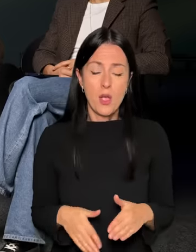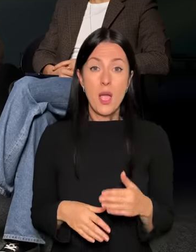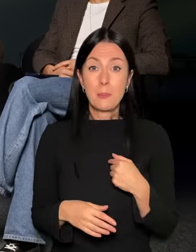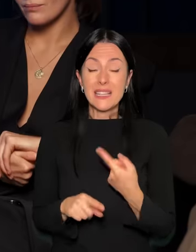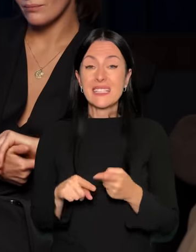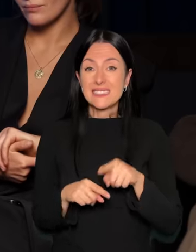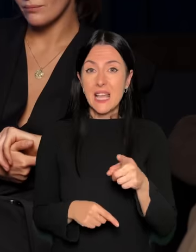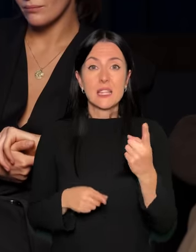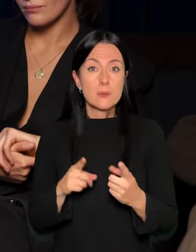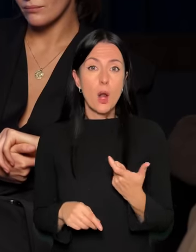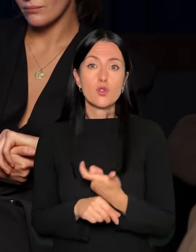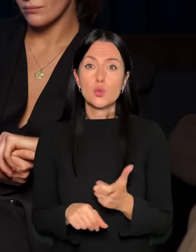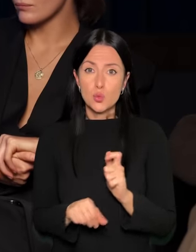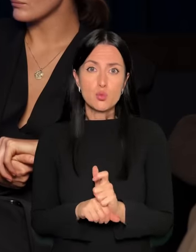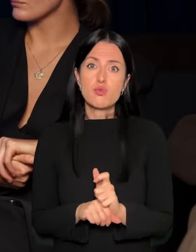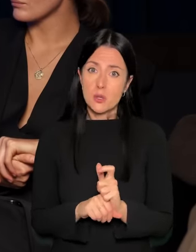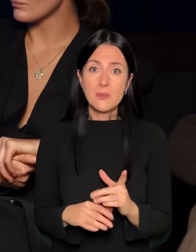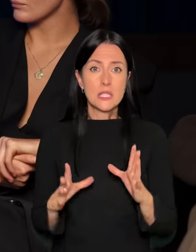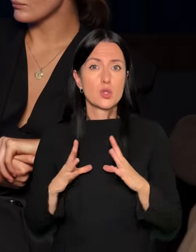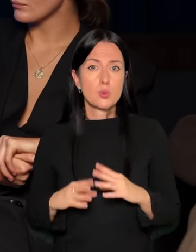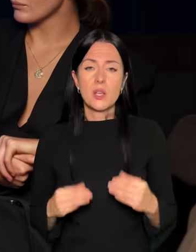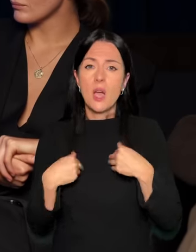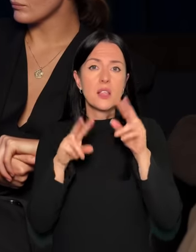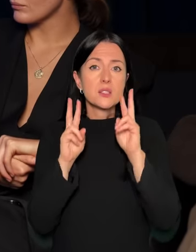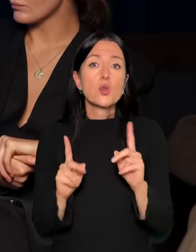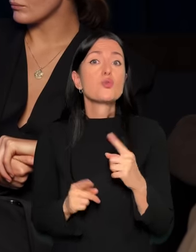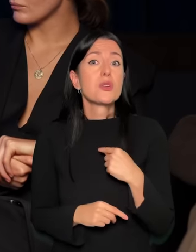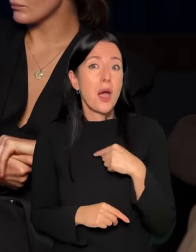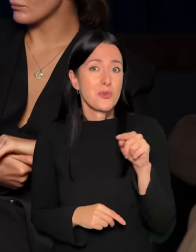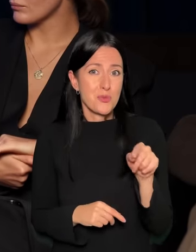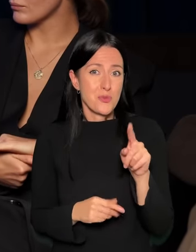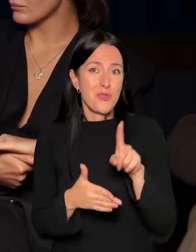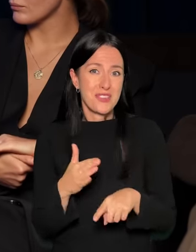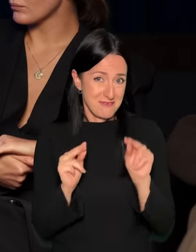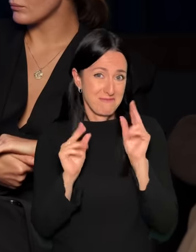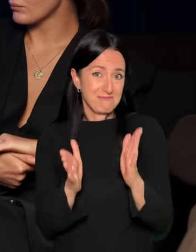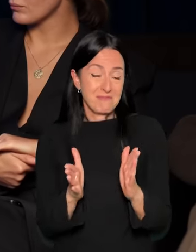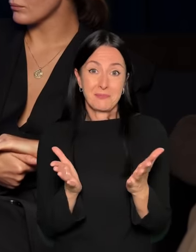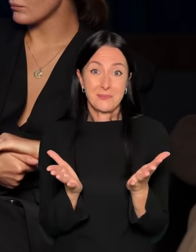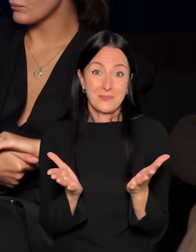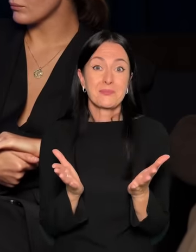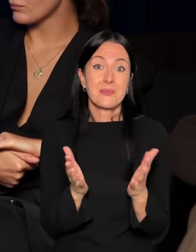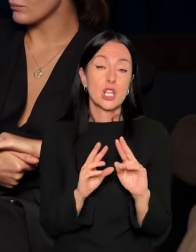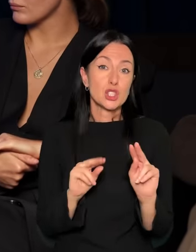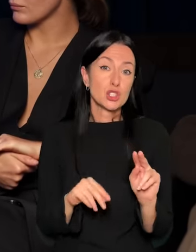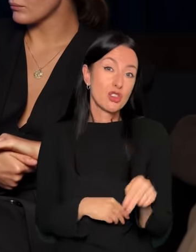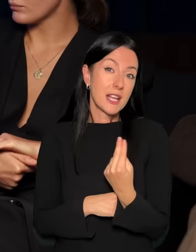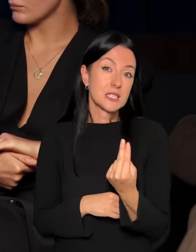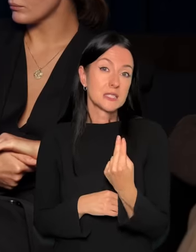It really calmed me down, I don't know why I believed him, frankly. And indeed, about a month and a half later, I was